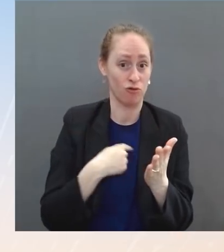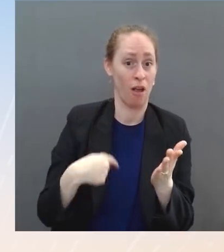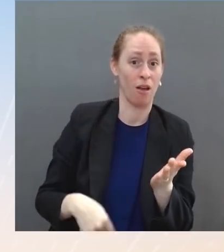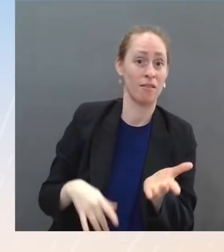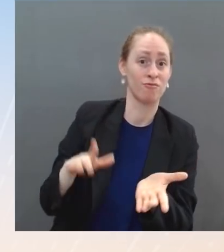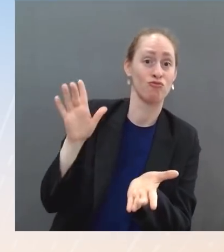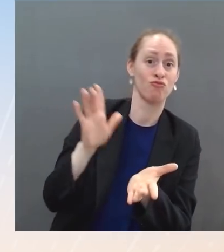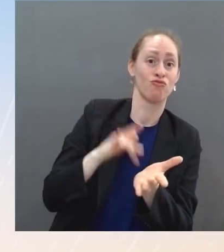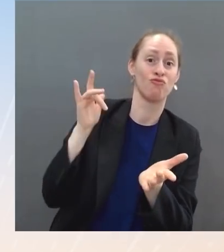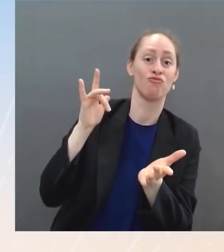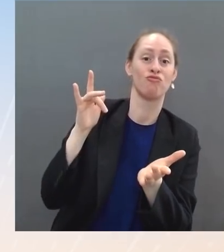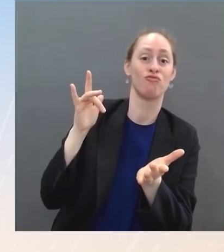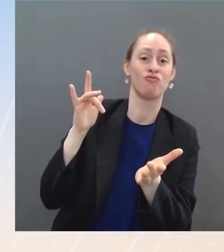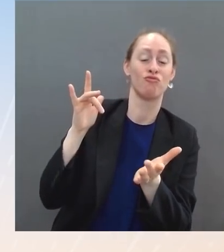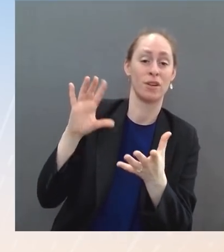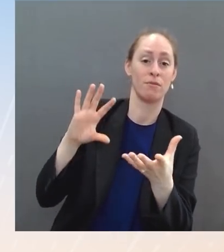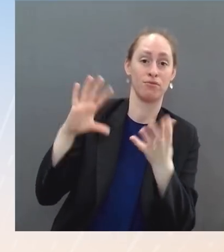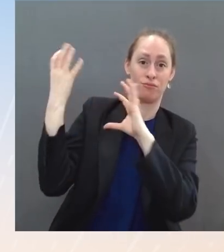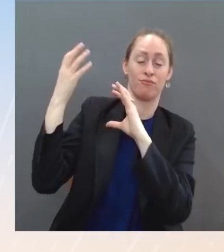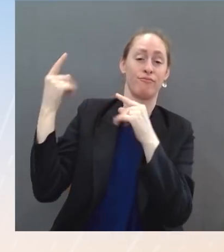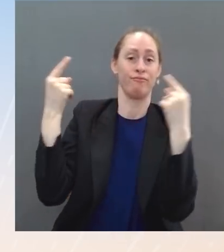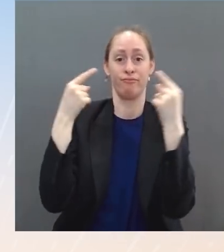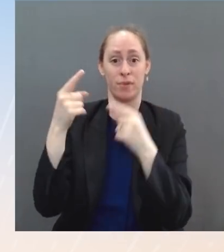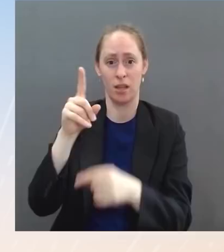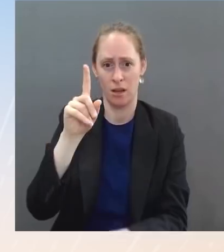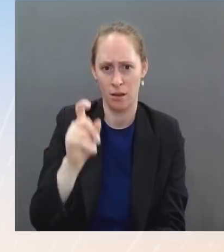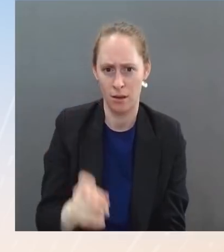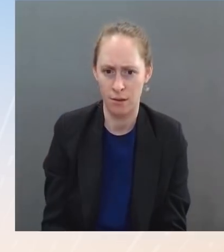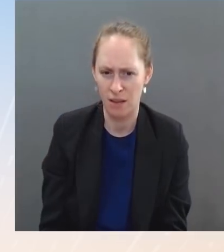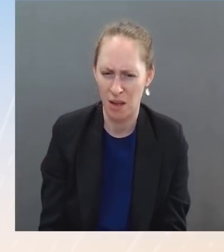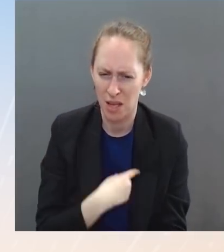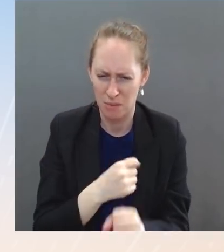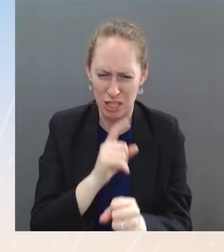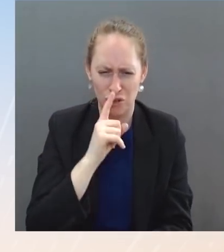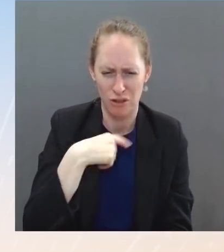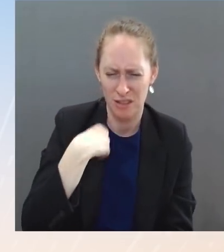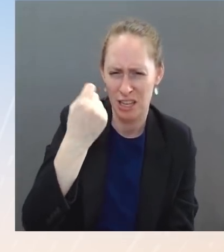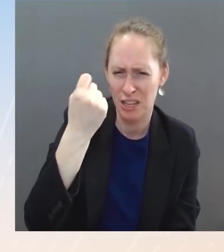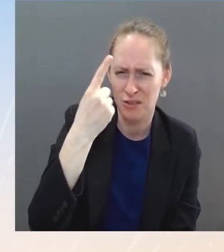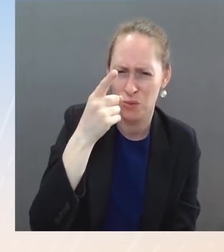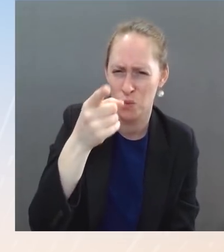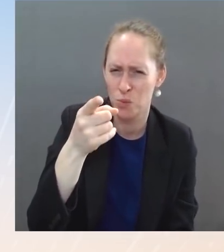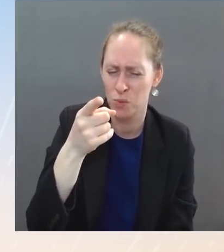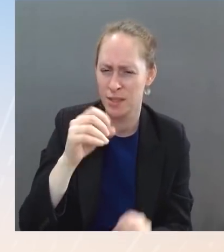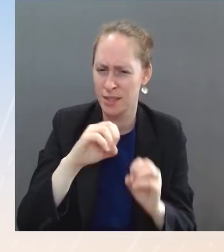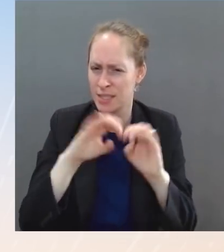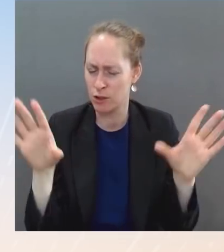I'm unpacking your question: What you're asking about -- you're asking about a meeting on Afghanistan between Russian,